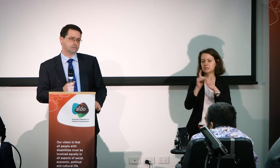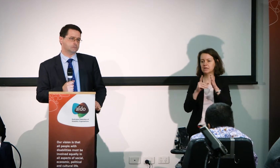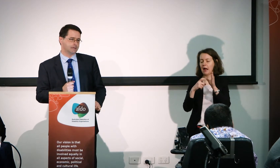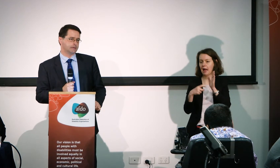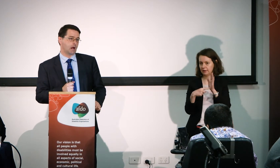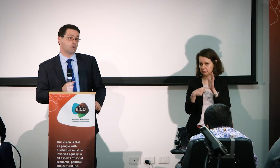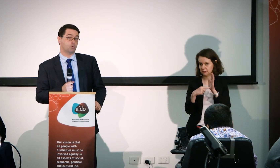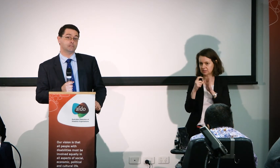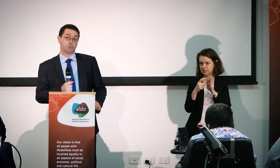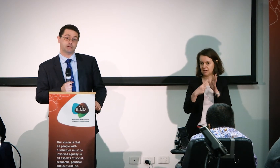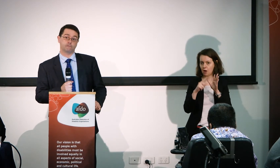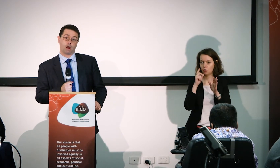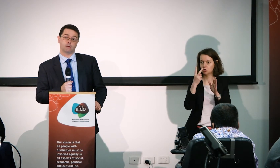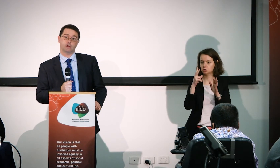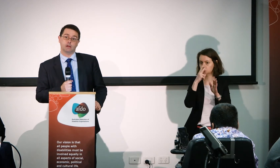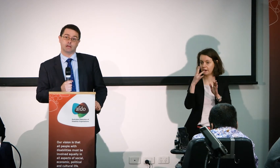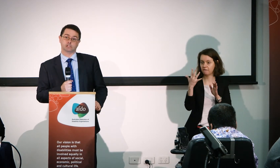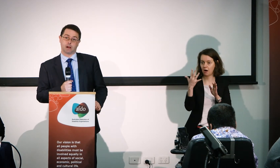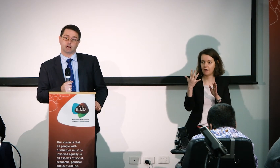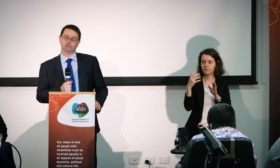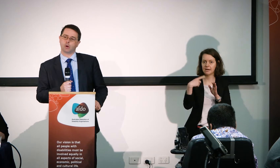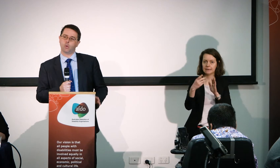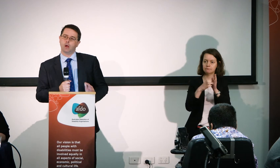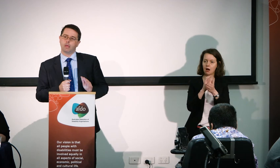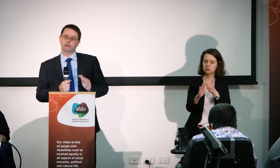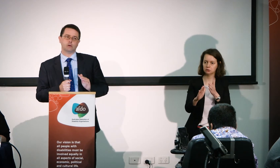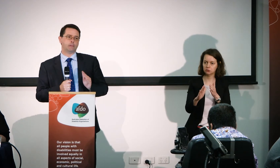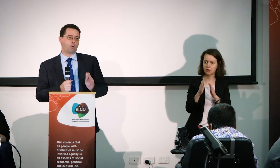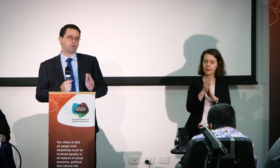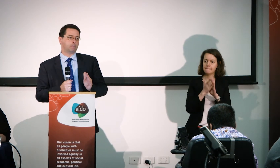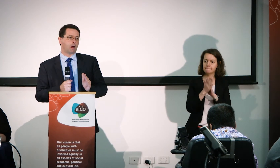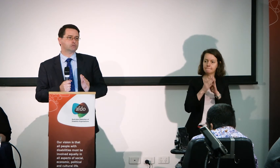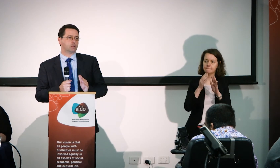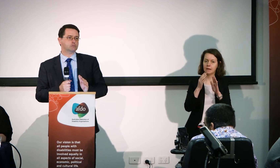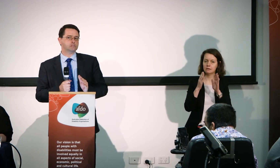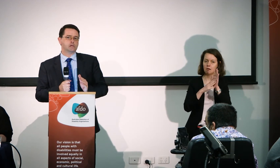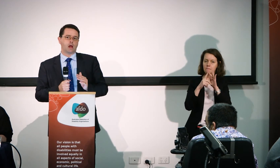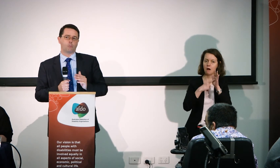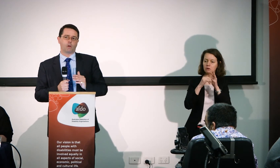the DDA, will be 25 next March. So, these are important milestones.